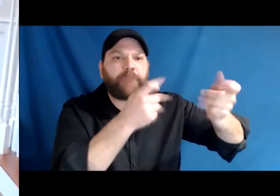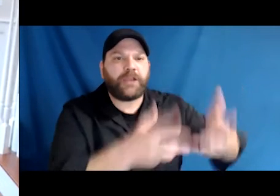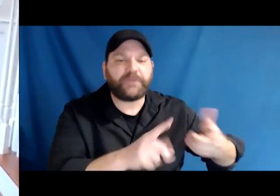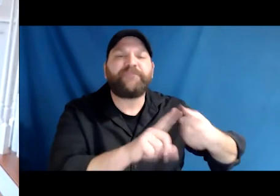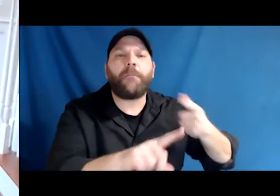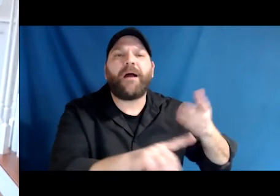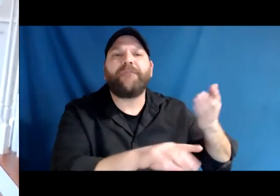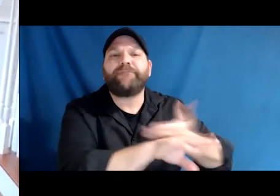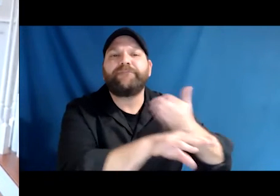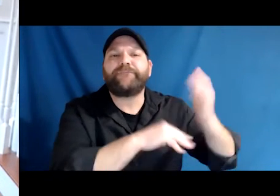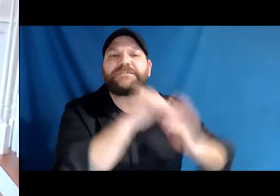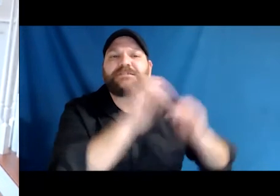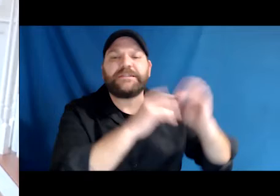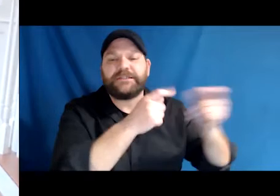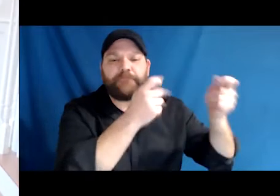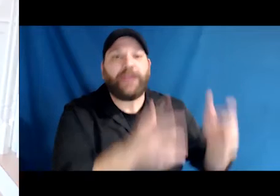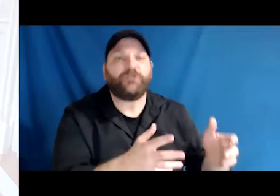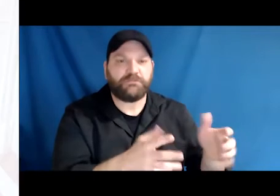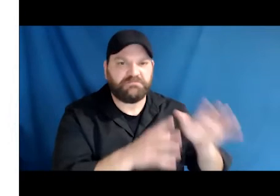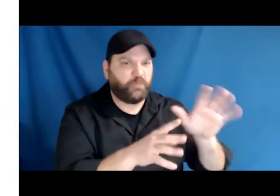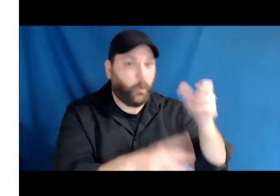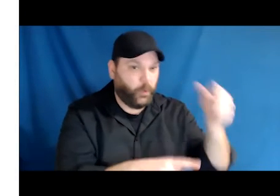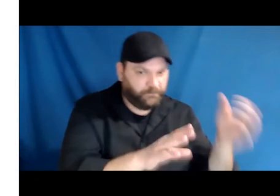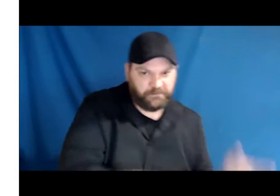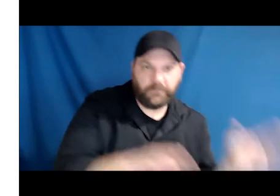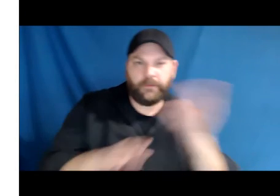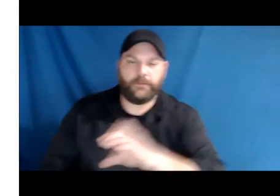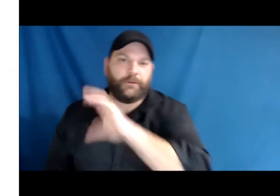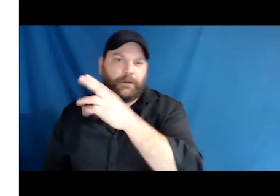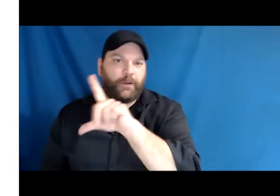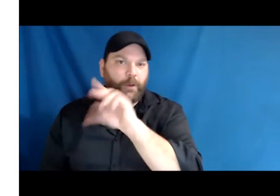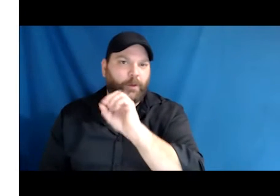Okay, let's talk about Chloe. She oversaw the creation and staffing of